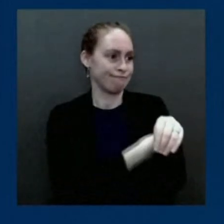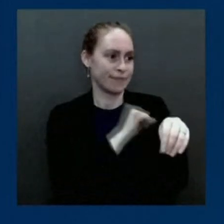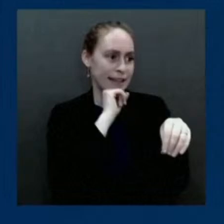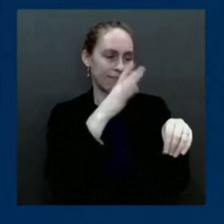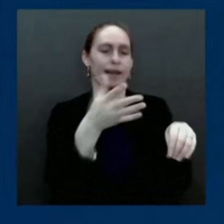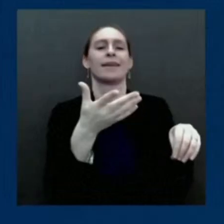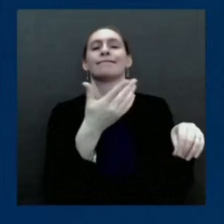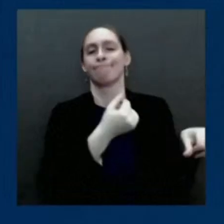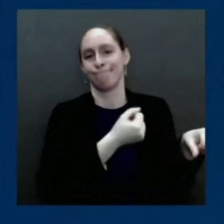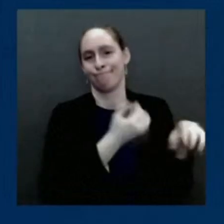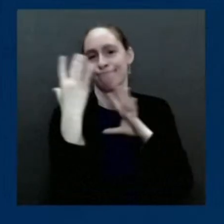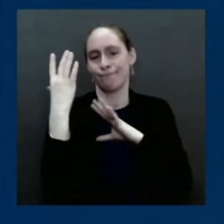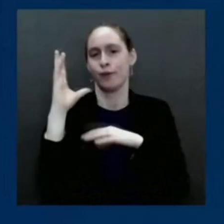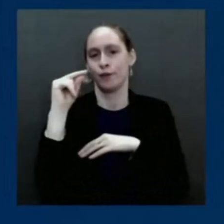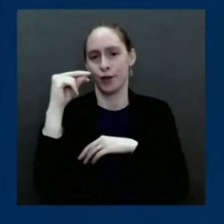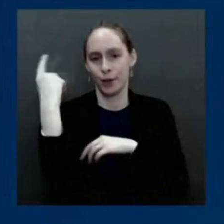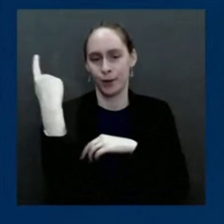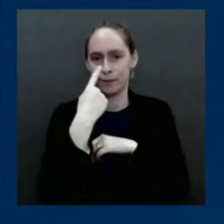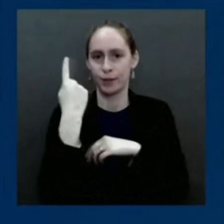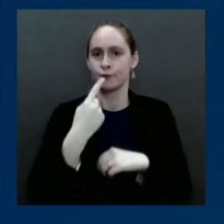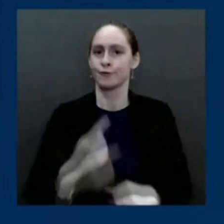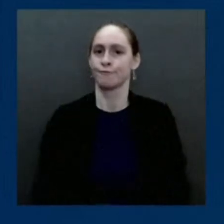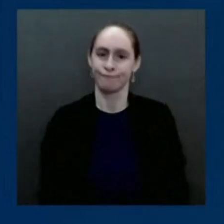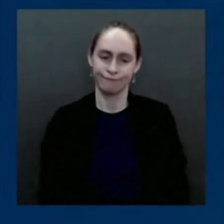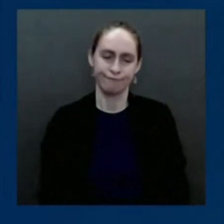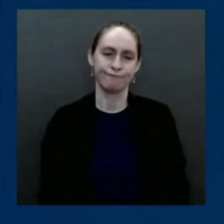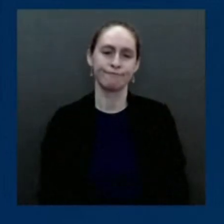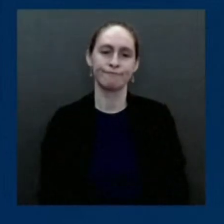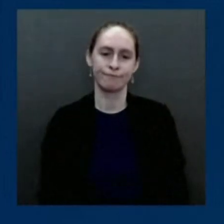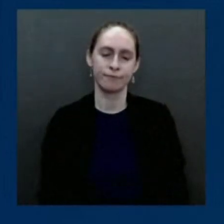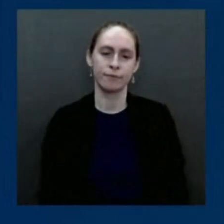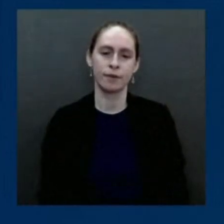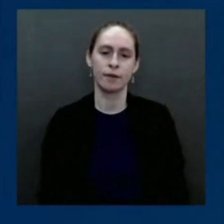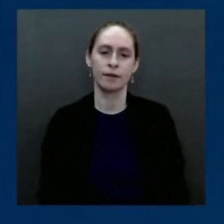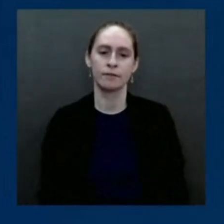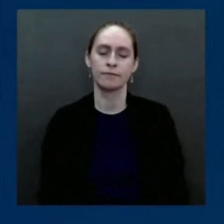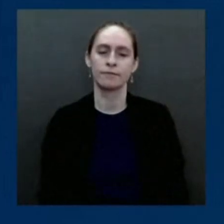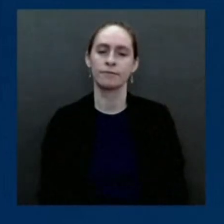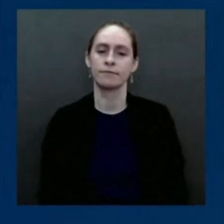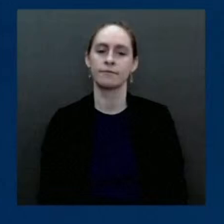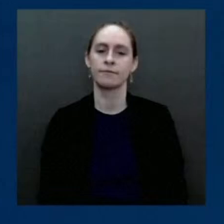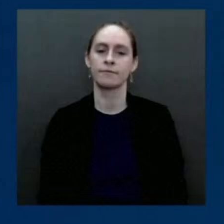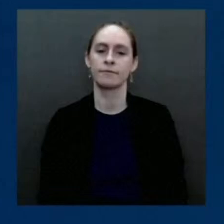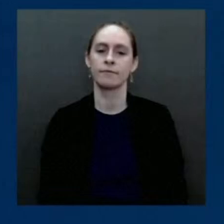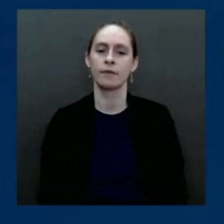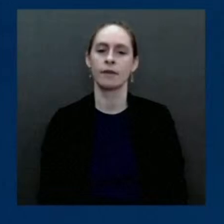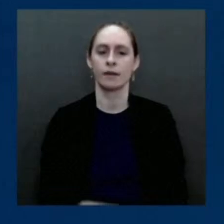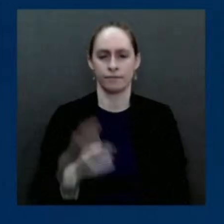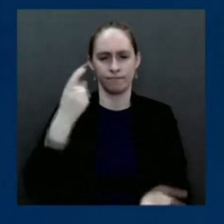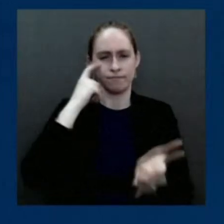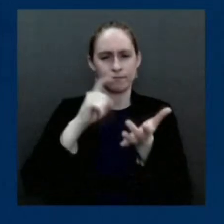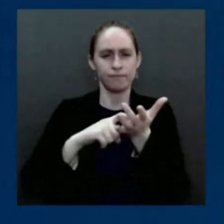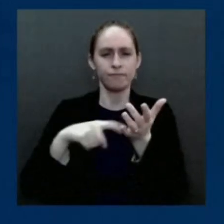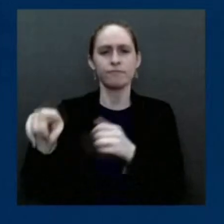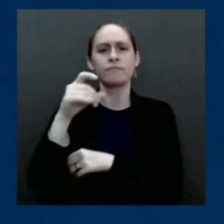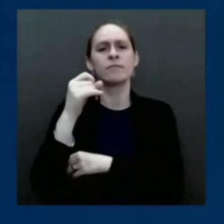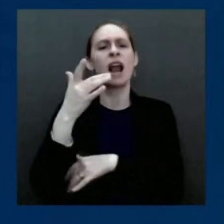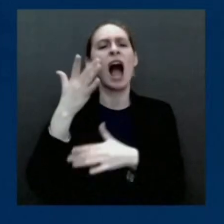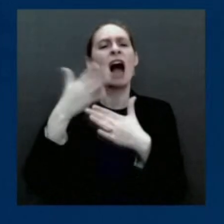DAYS FOR OMICRON 8.8 DAYS FOR THE SECOND WAVE.